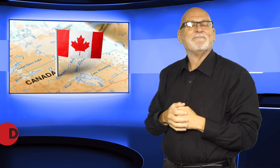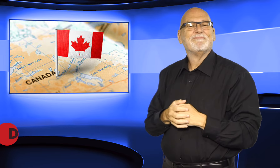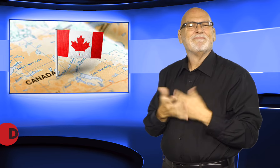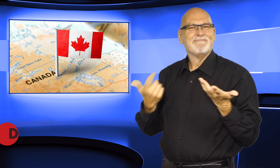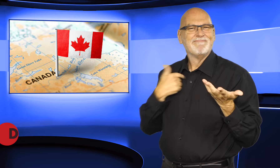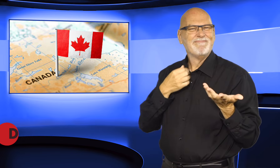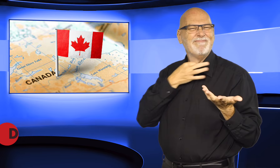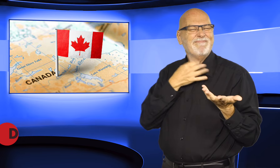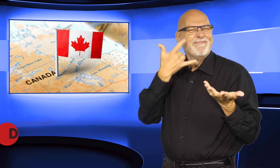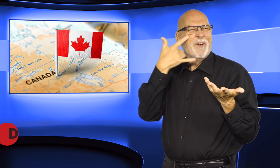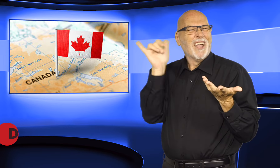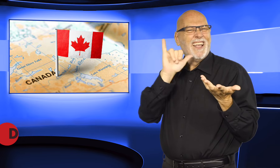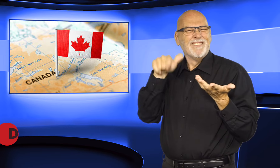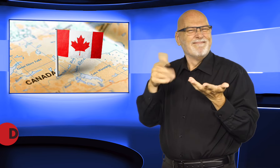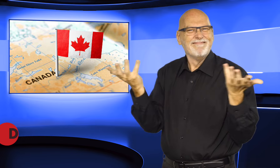What does it look like?